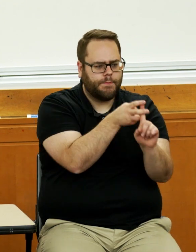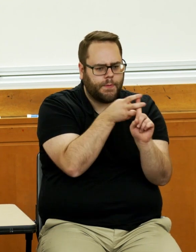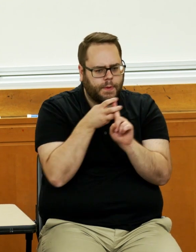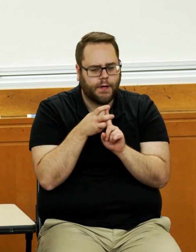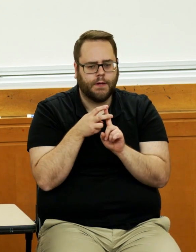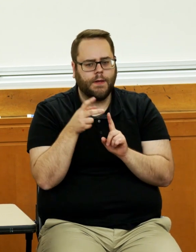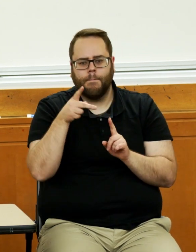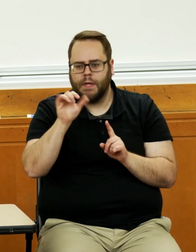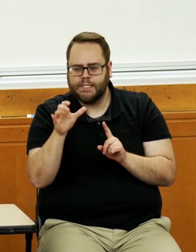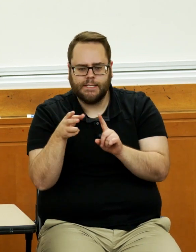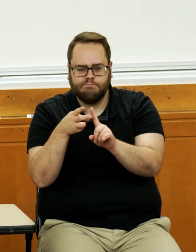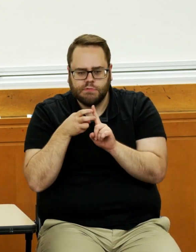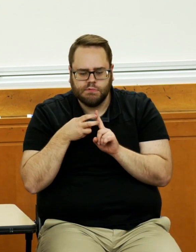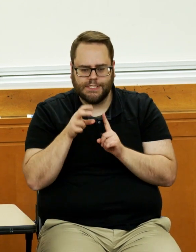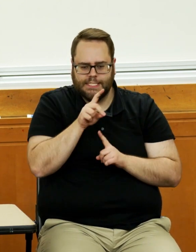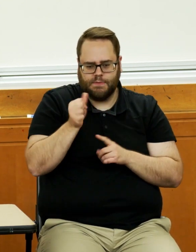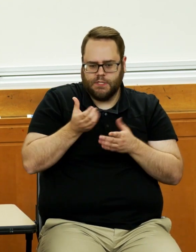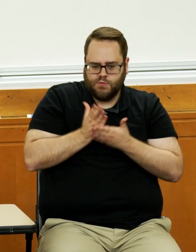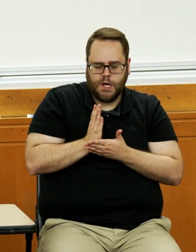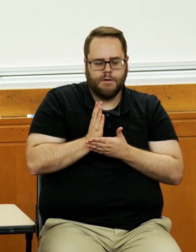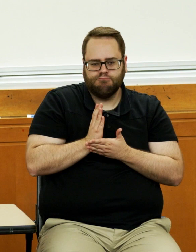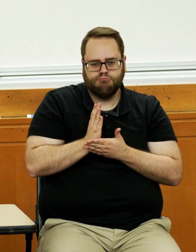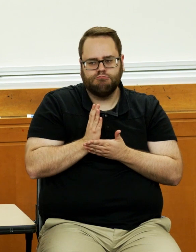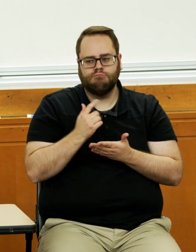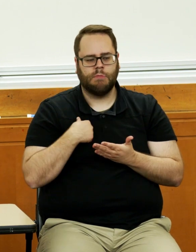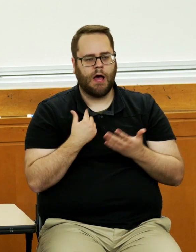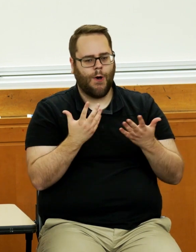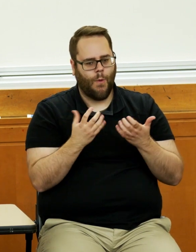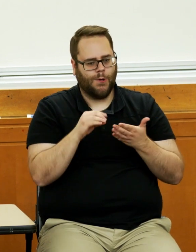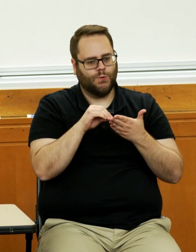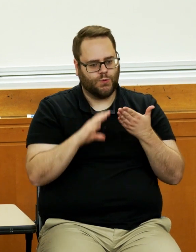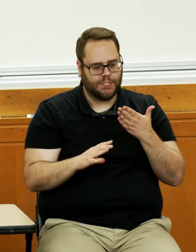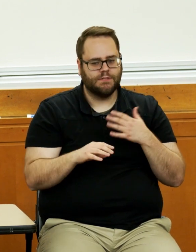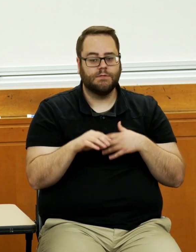people of color into disability rights”. Like I really want students, and students of color in